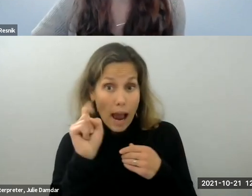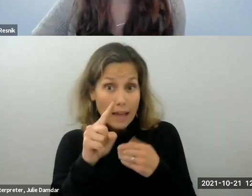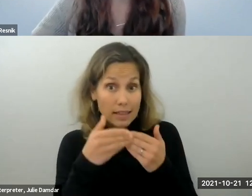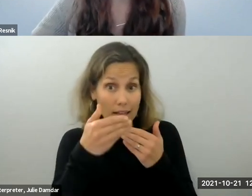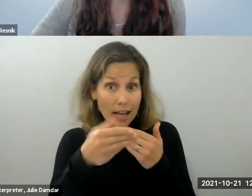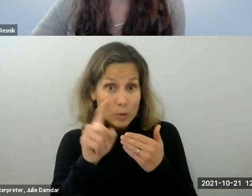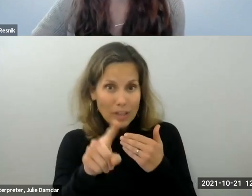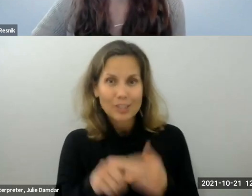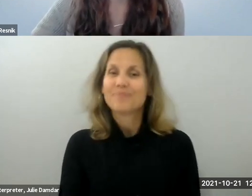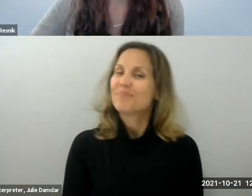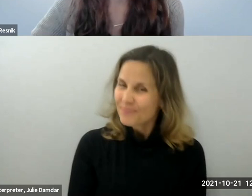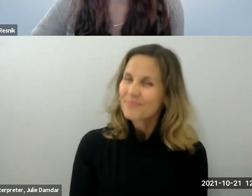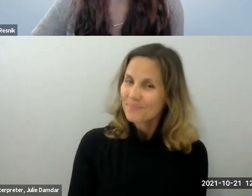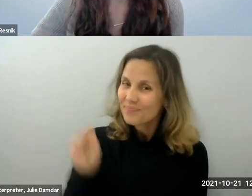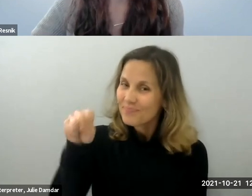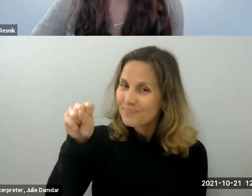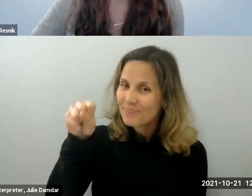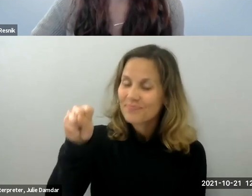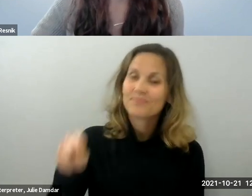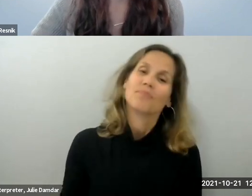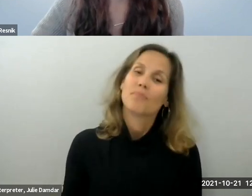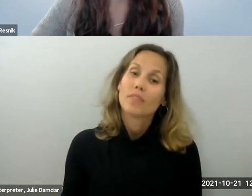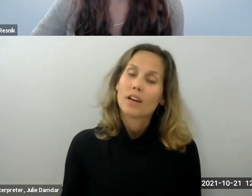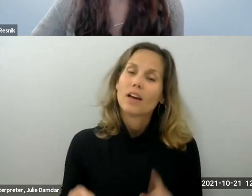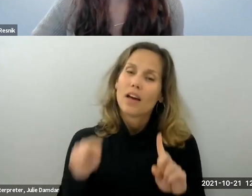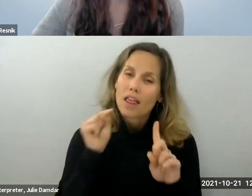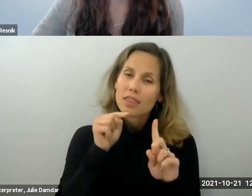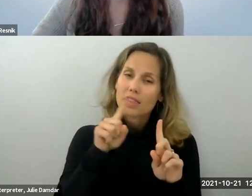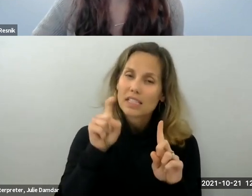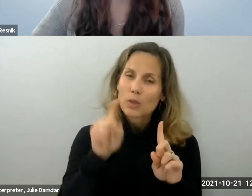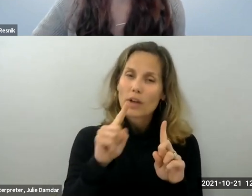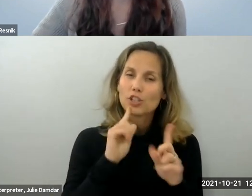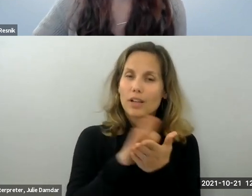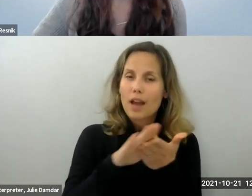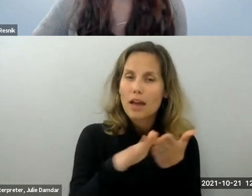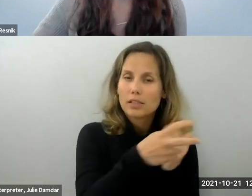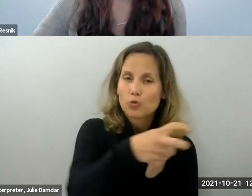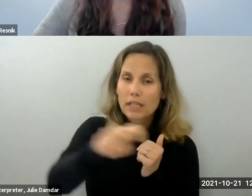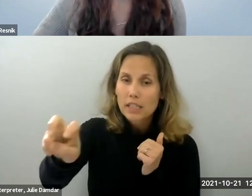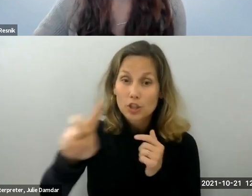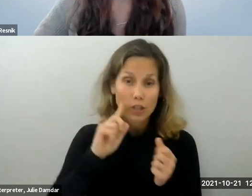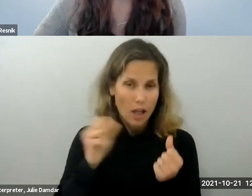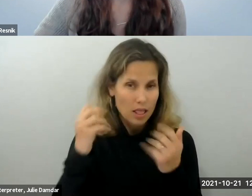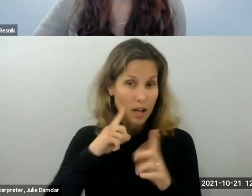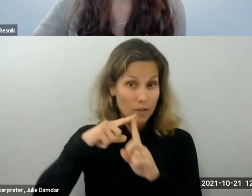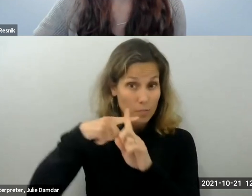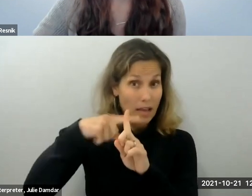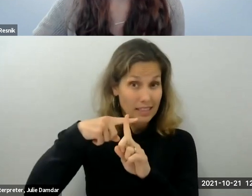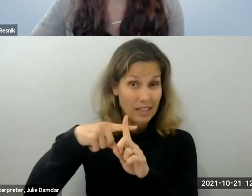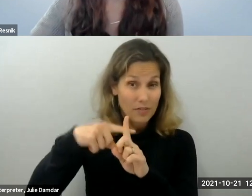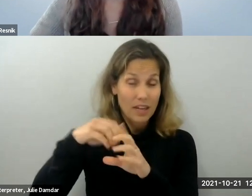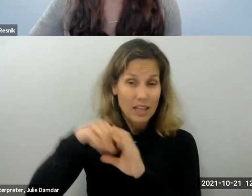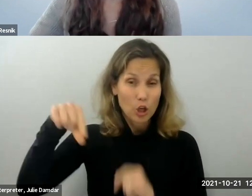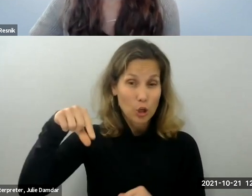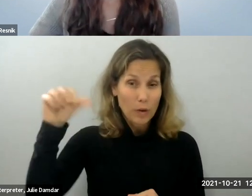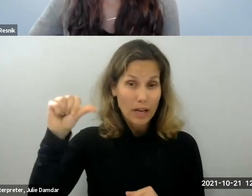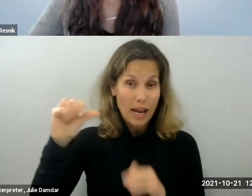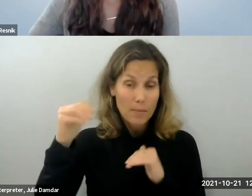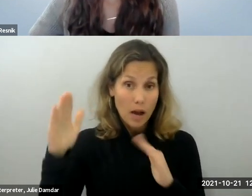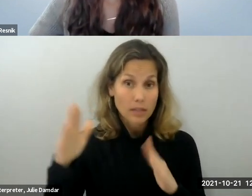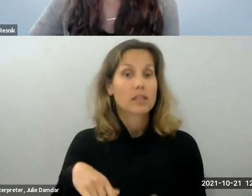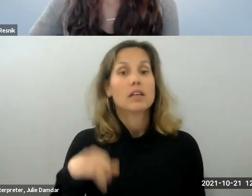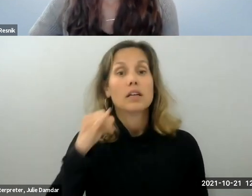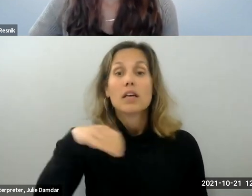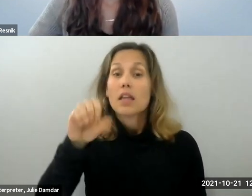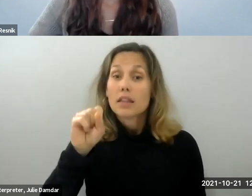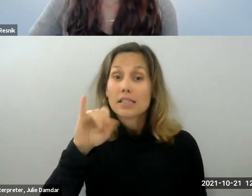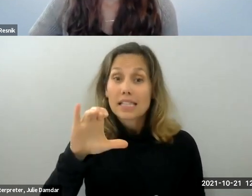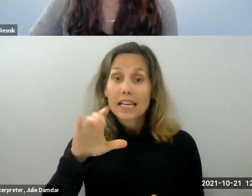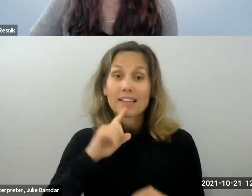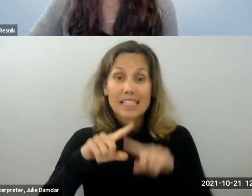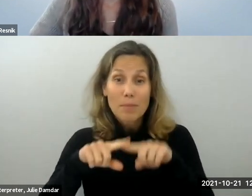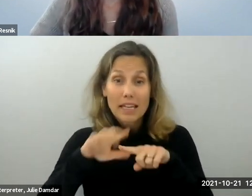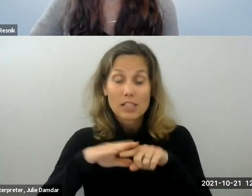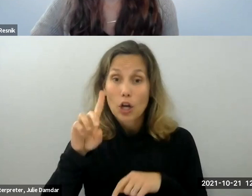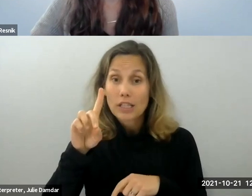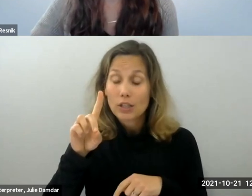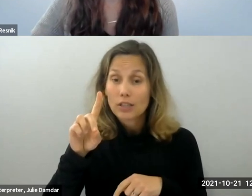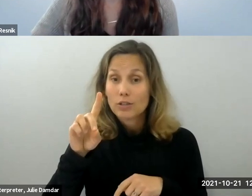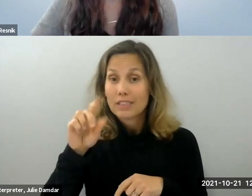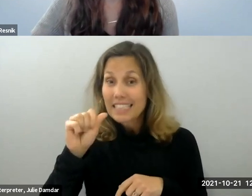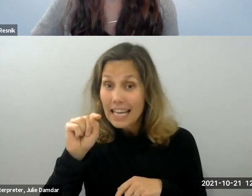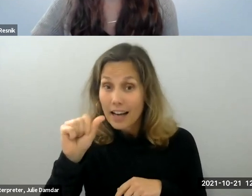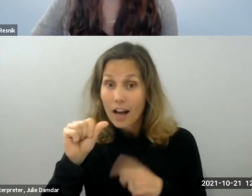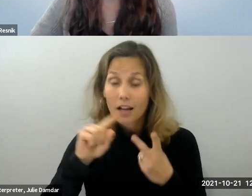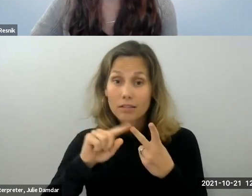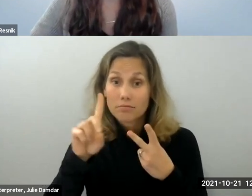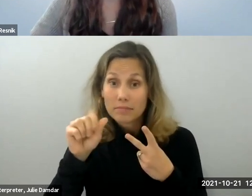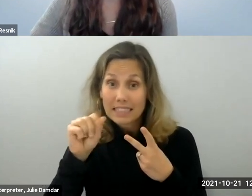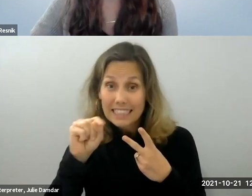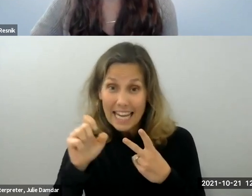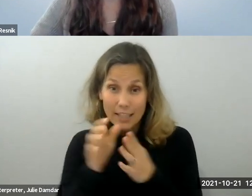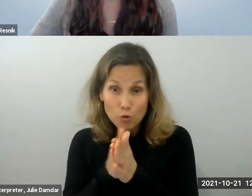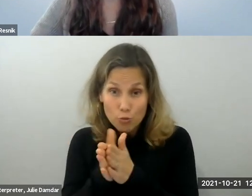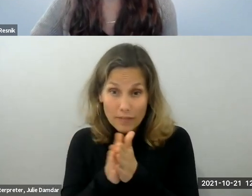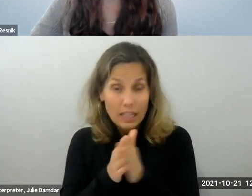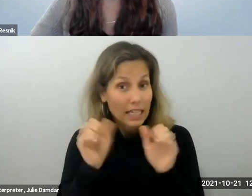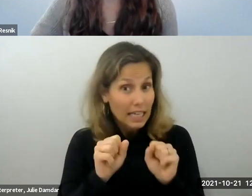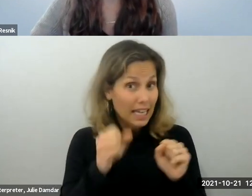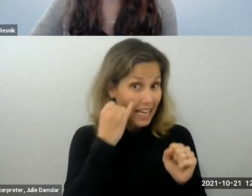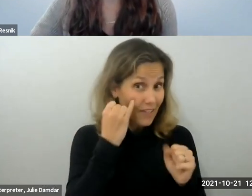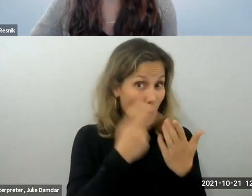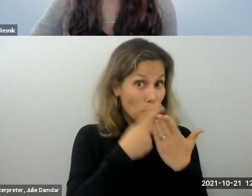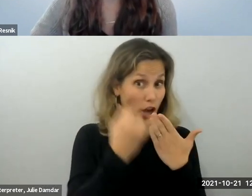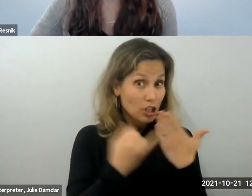Heidi Brown (she/her): Yes, I I think it's, this is a question that dovetails nicely and also has gotten lots of love in the Q amp a box, given that the cic is data driven and date driven can you use it retro actively on a project that has already started and, if so, how.